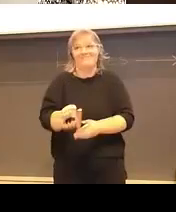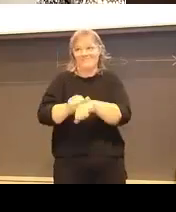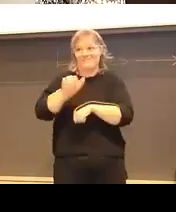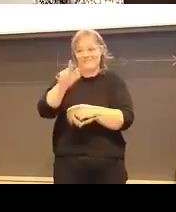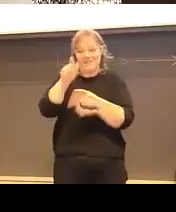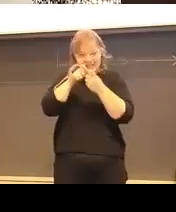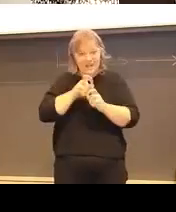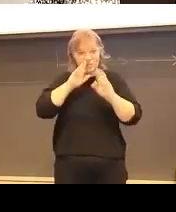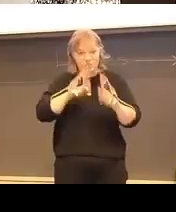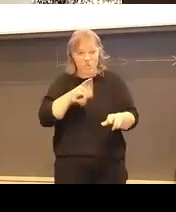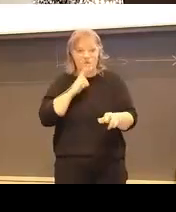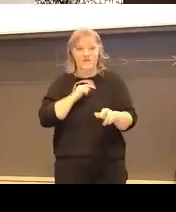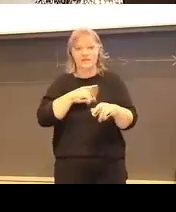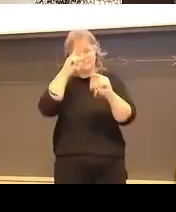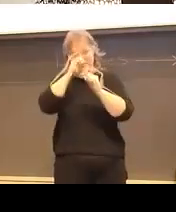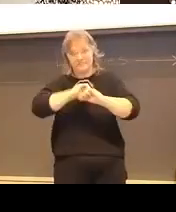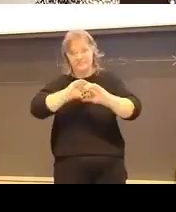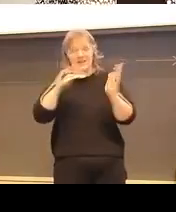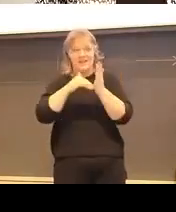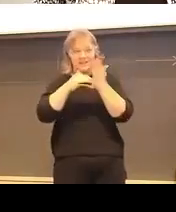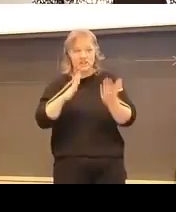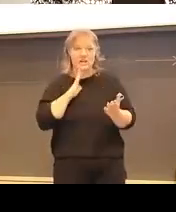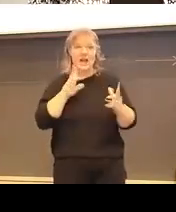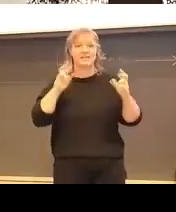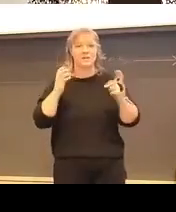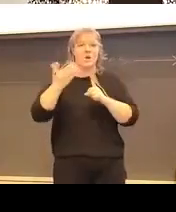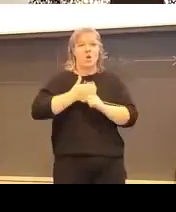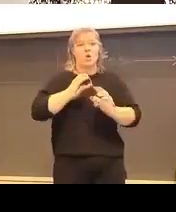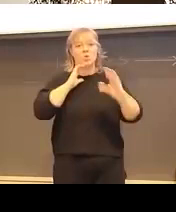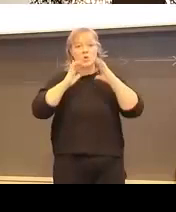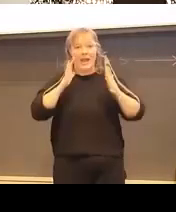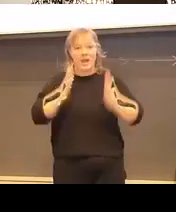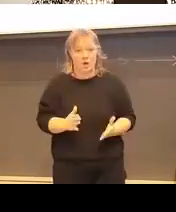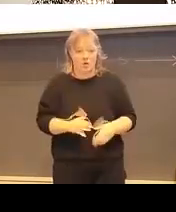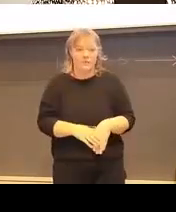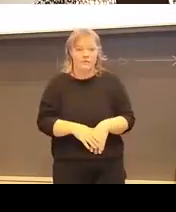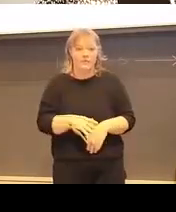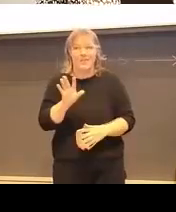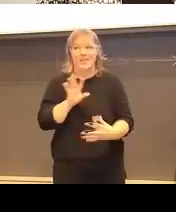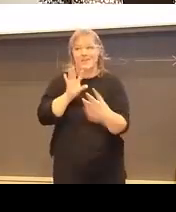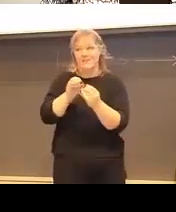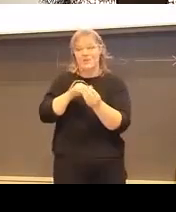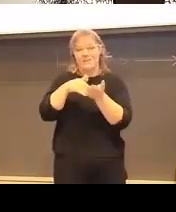a picture of the physician as communicator and then meeting with the physician to debrief the